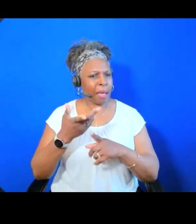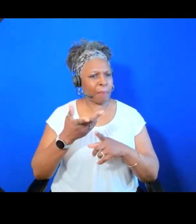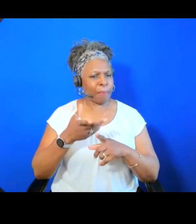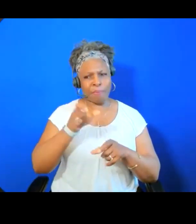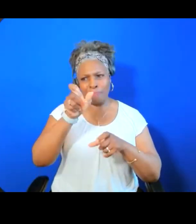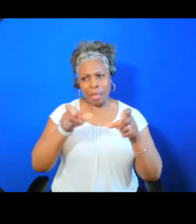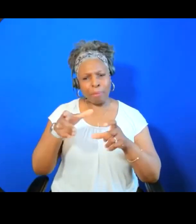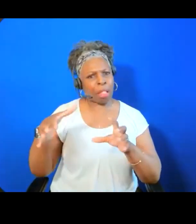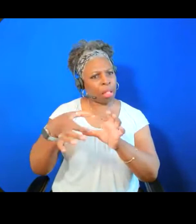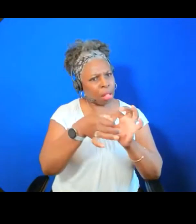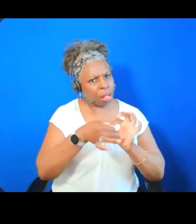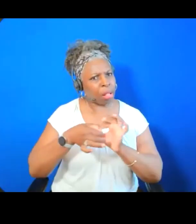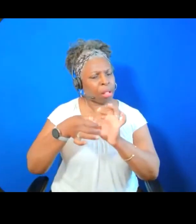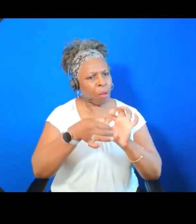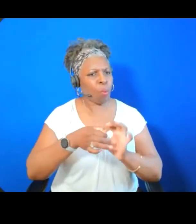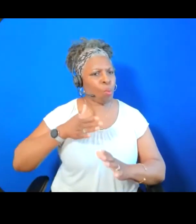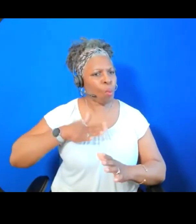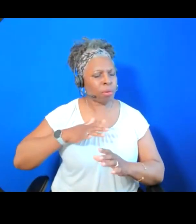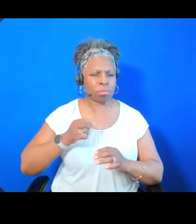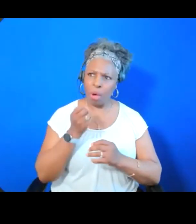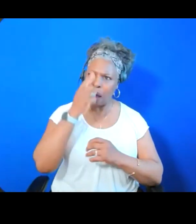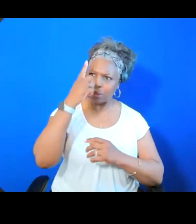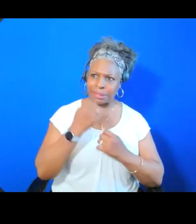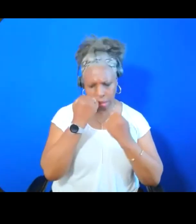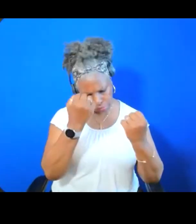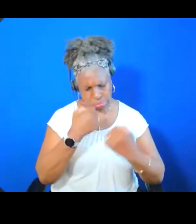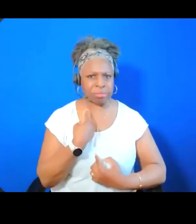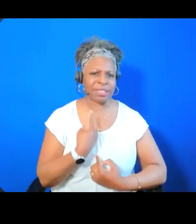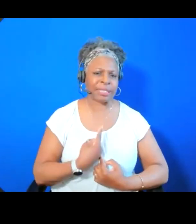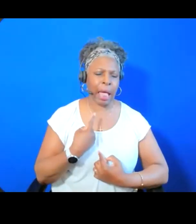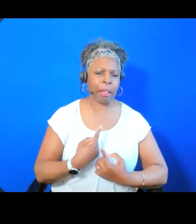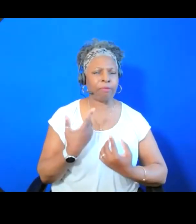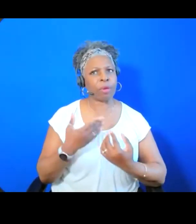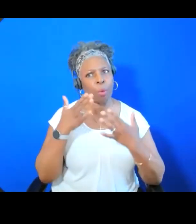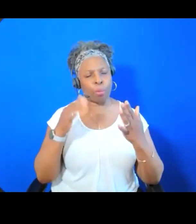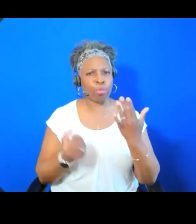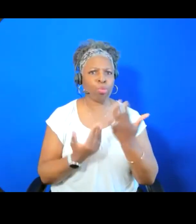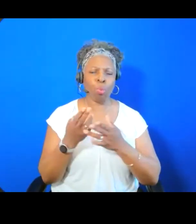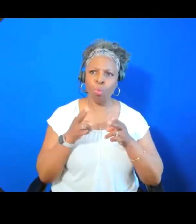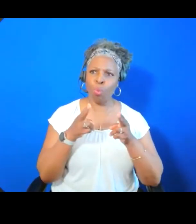in order to understand the self and to open up new ways of being and interacting.